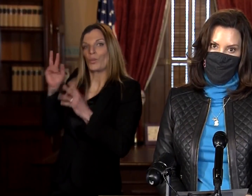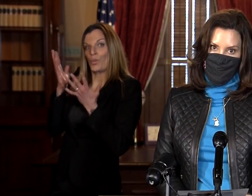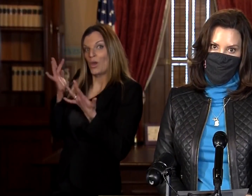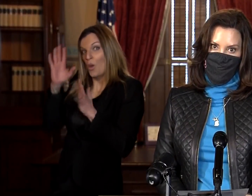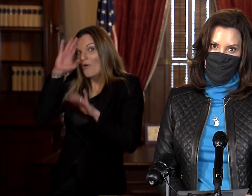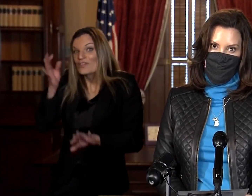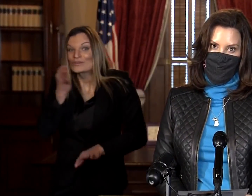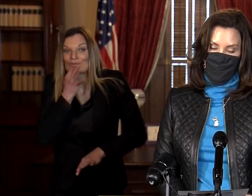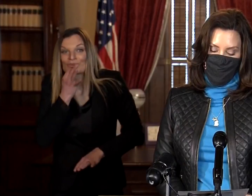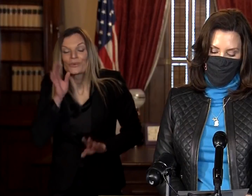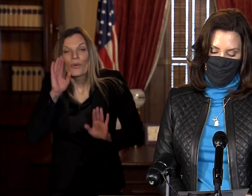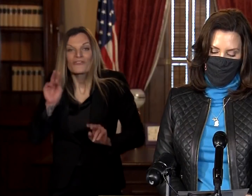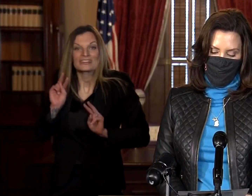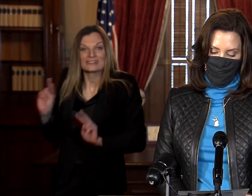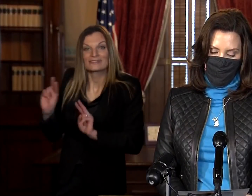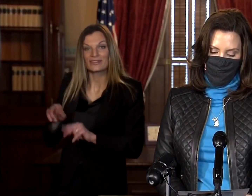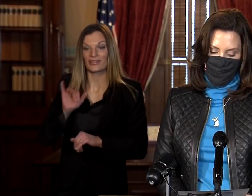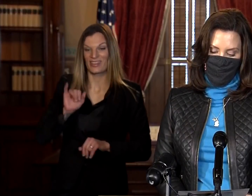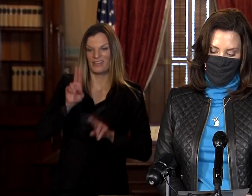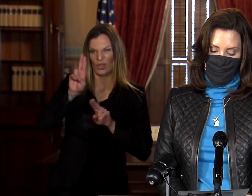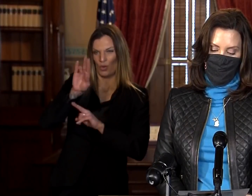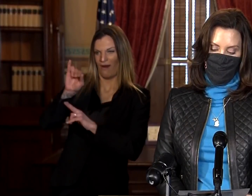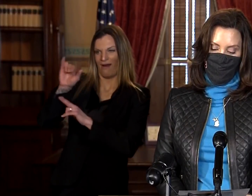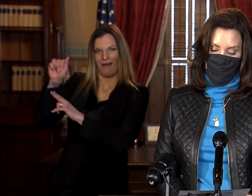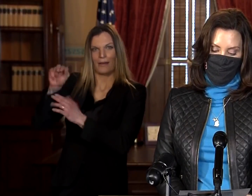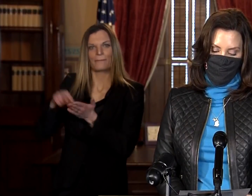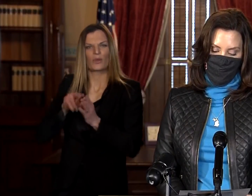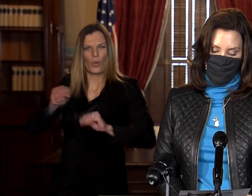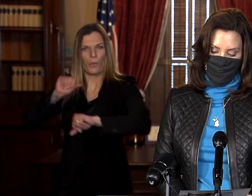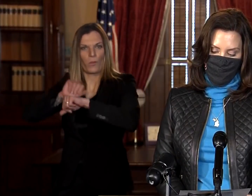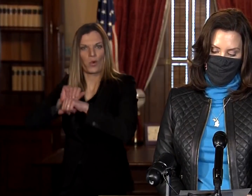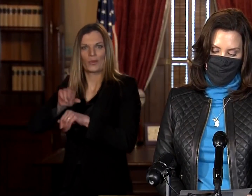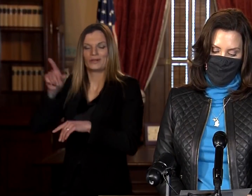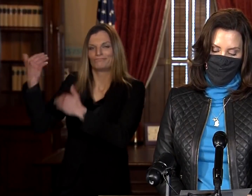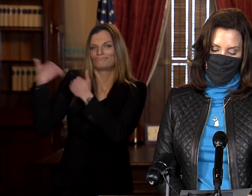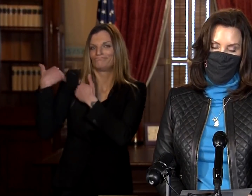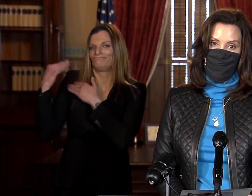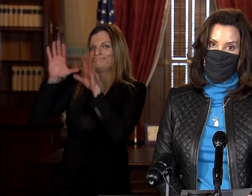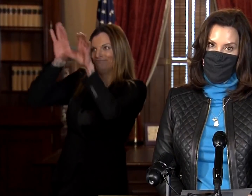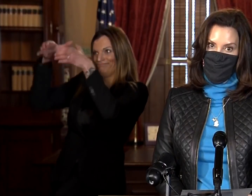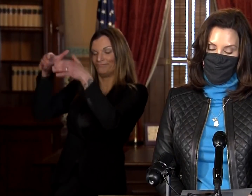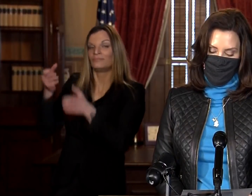legislation, and so we’re hopeful that will happen hopeful that will happen quickly. quickly. Rest assured that the UIA is